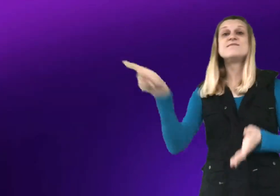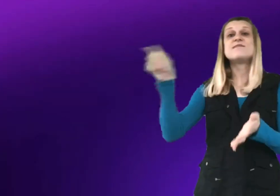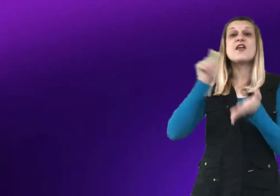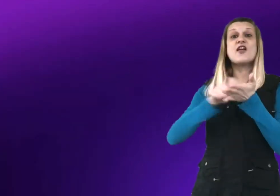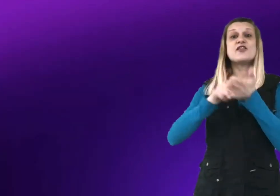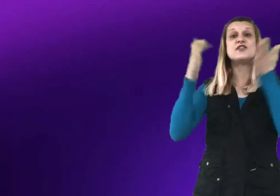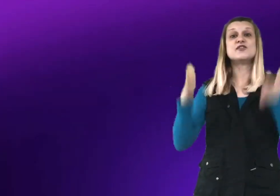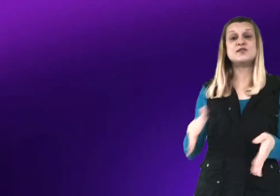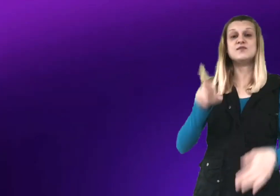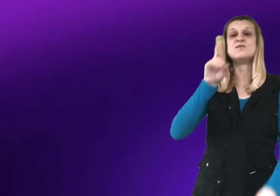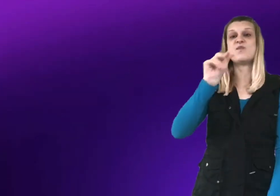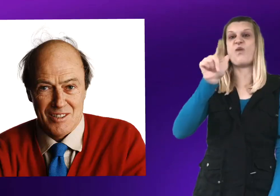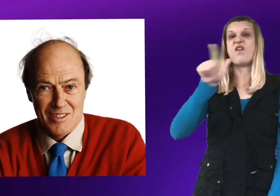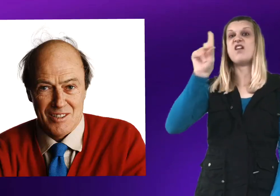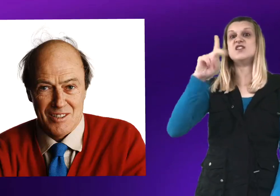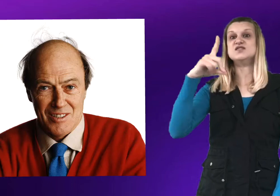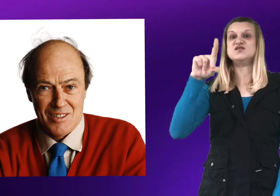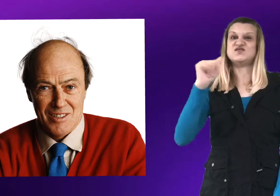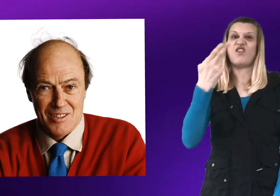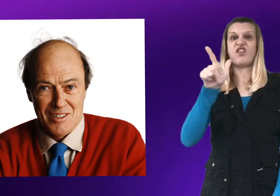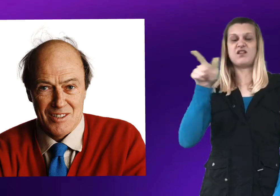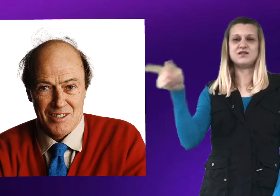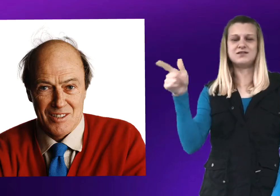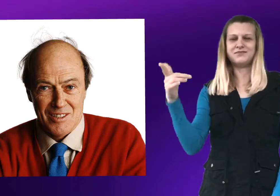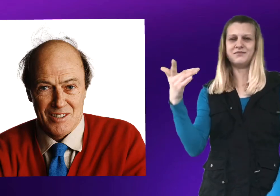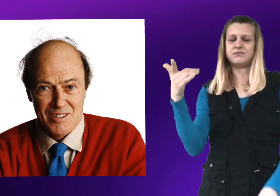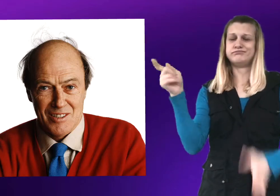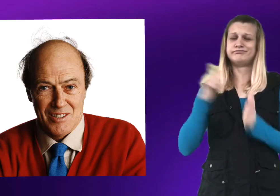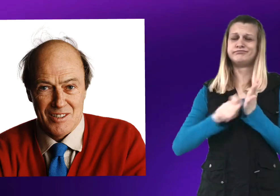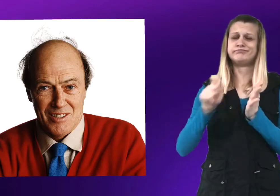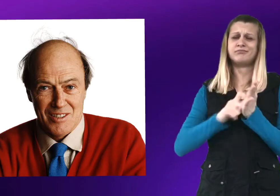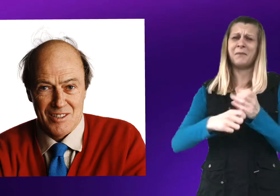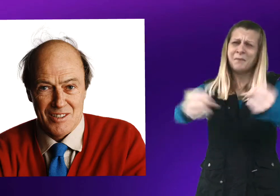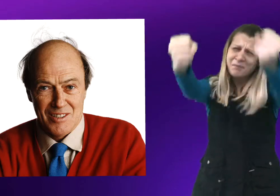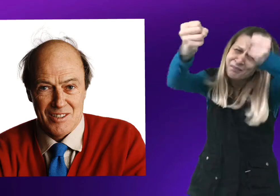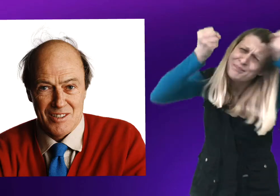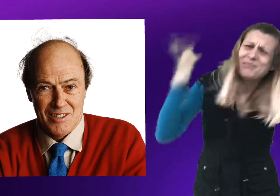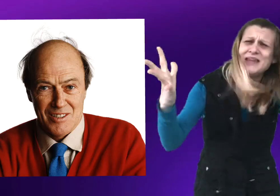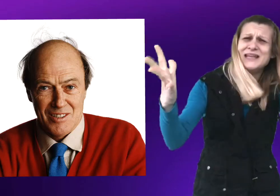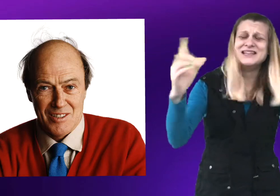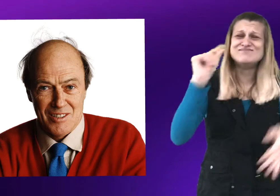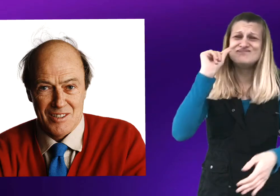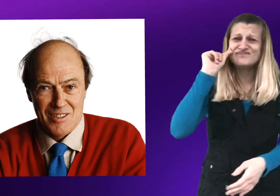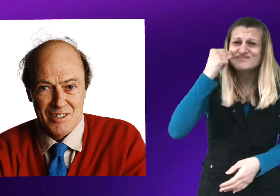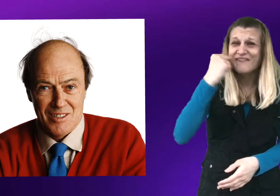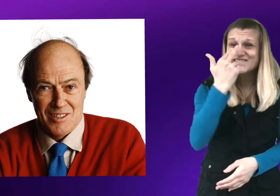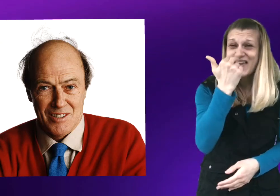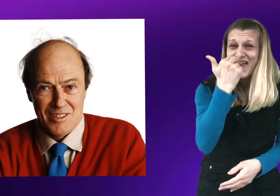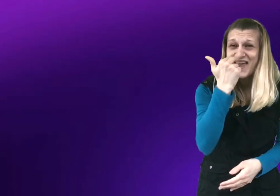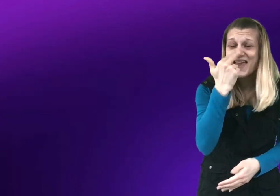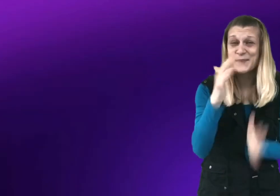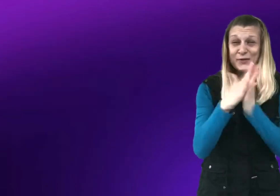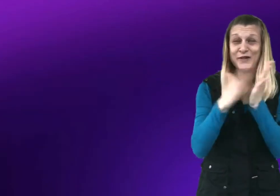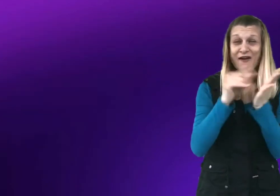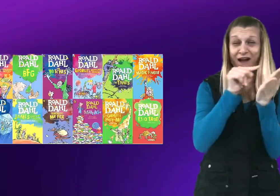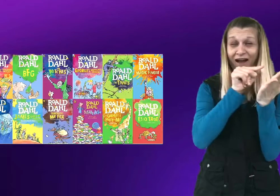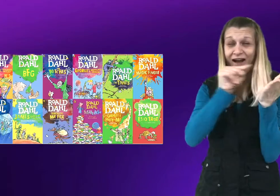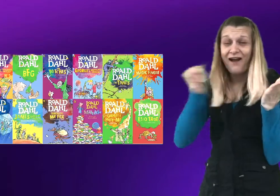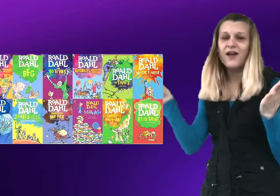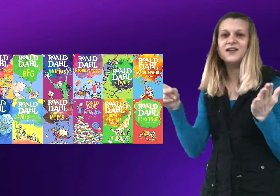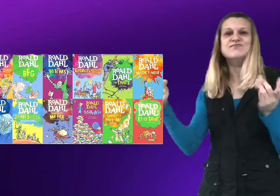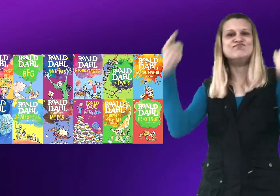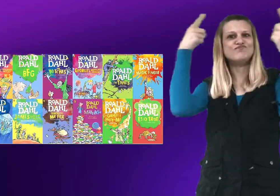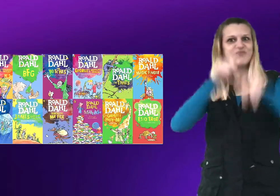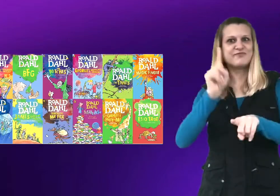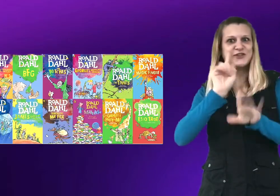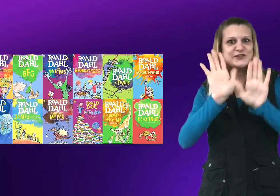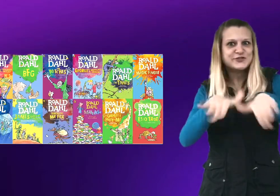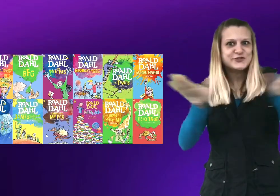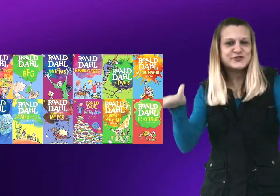The author, Roald Dahl, wrote many awesome, funny books for children.